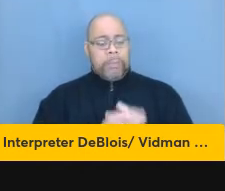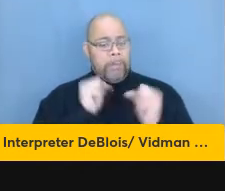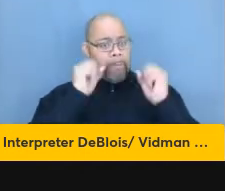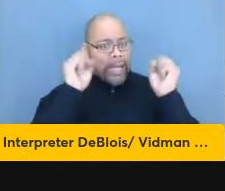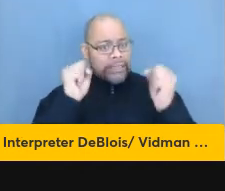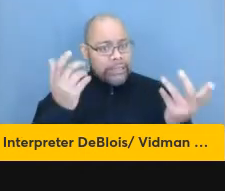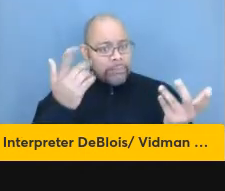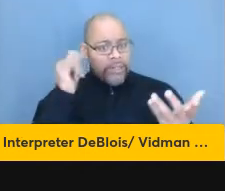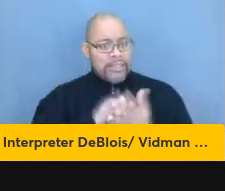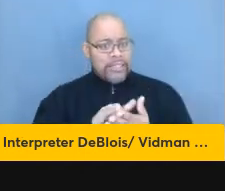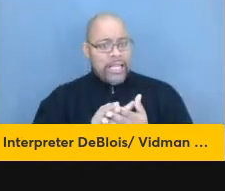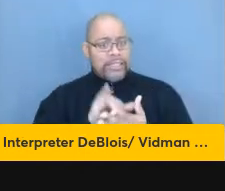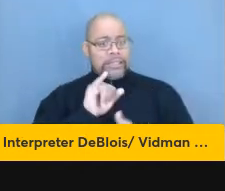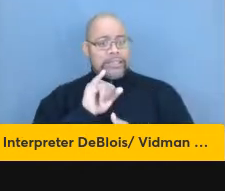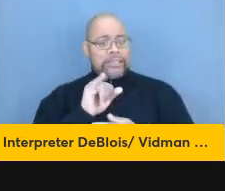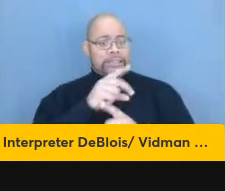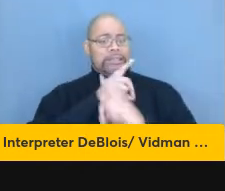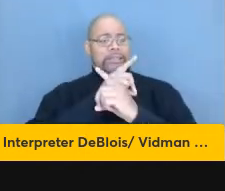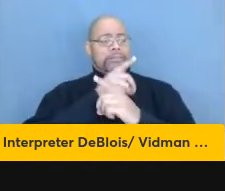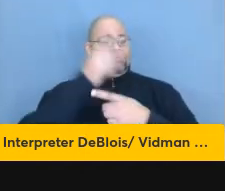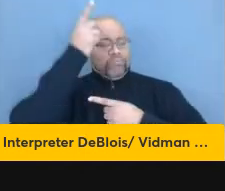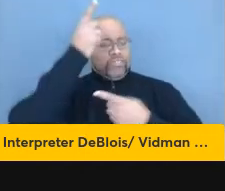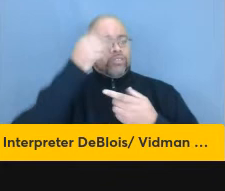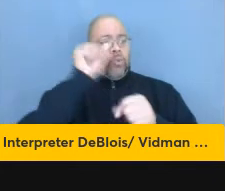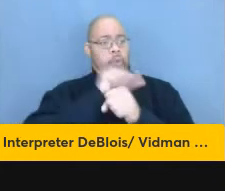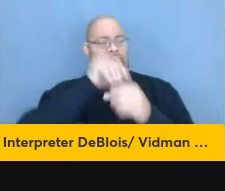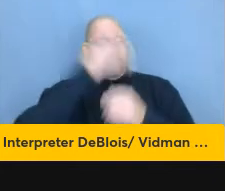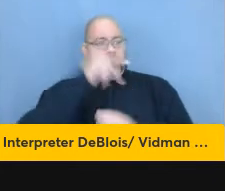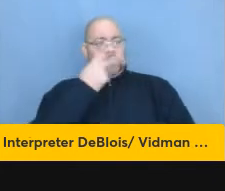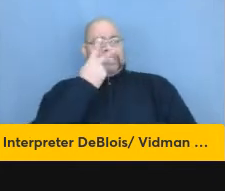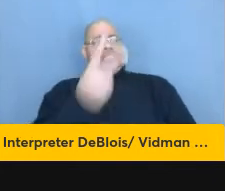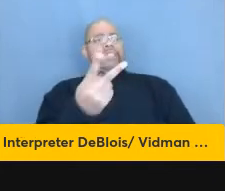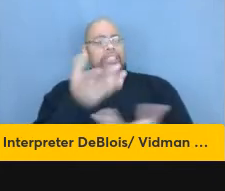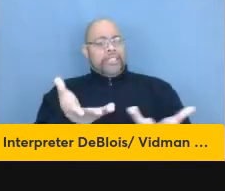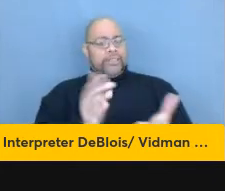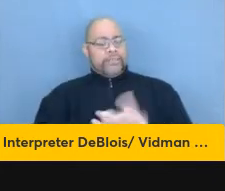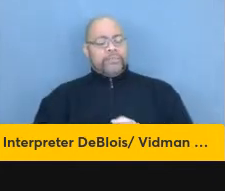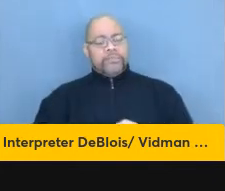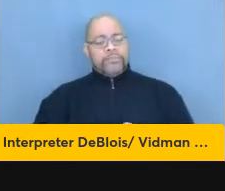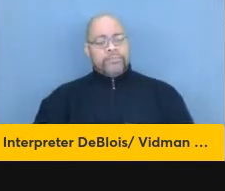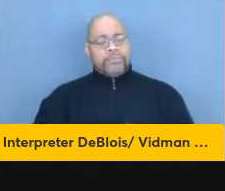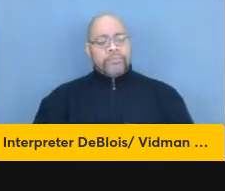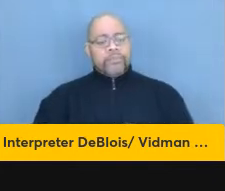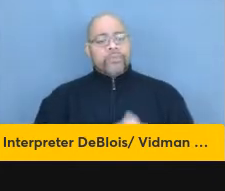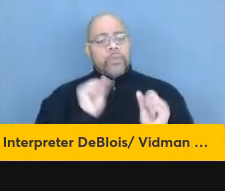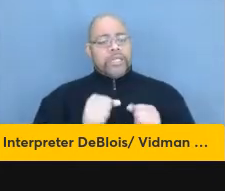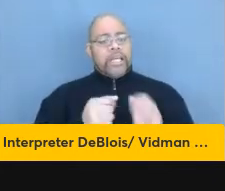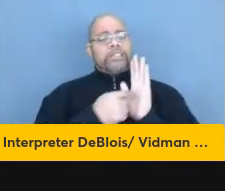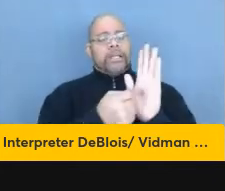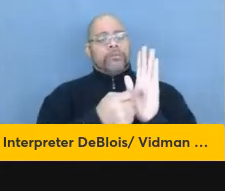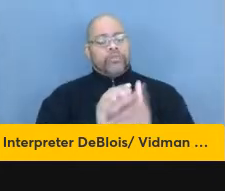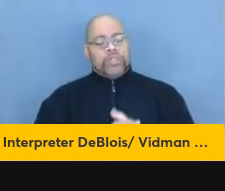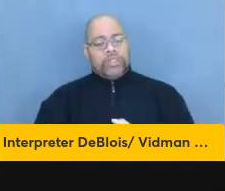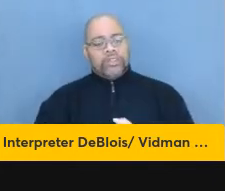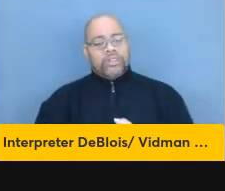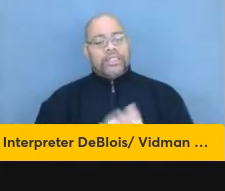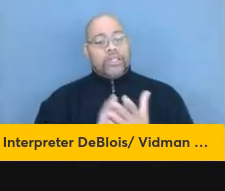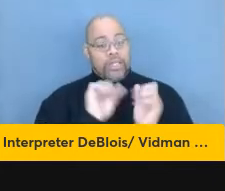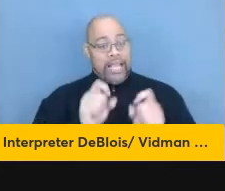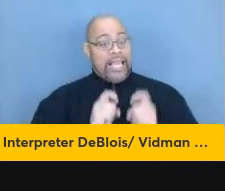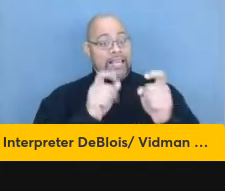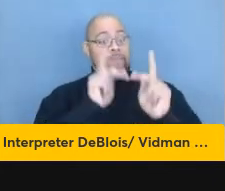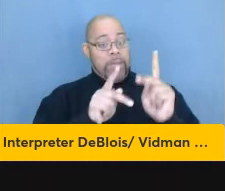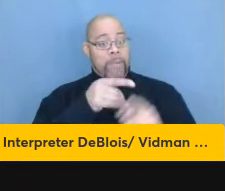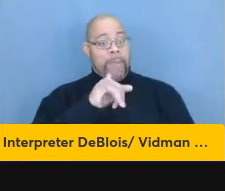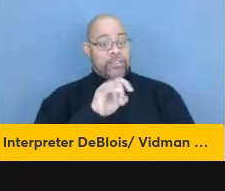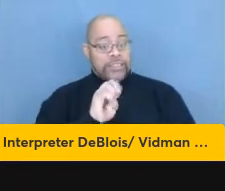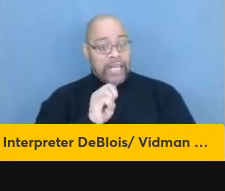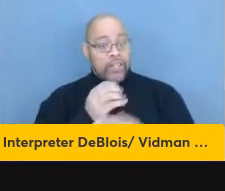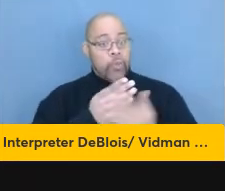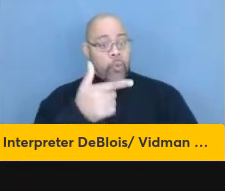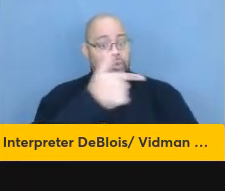is immunology, working in front of your very eyes, that we could demonstrate that you can give people parasite IV, and the immune